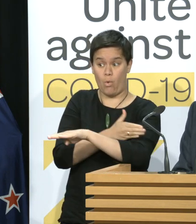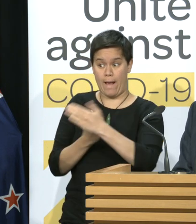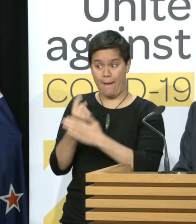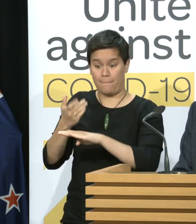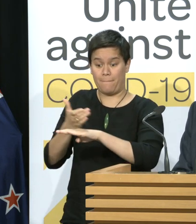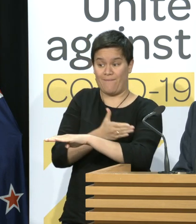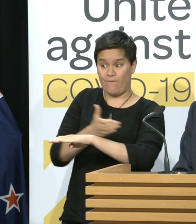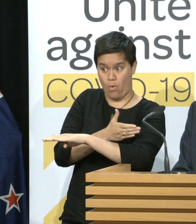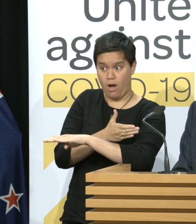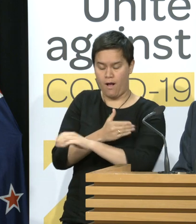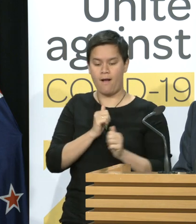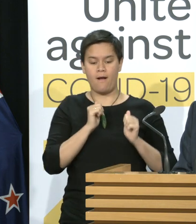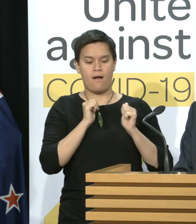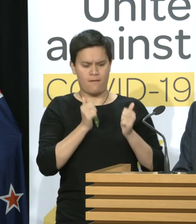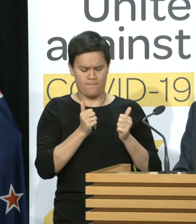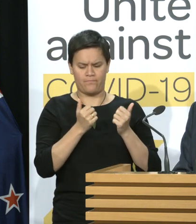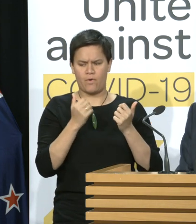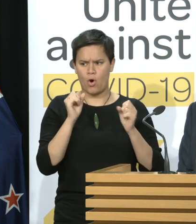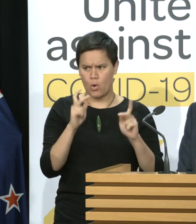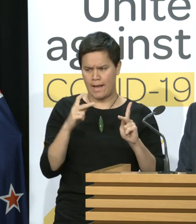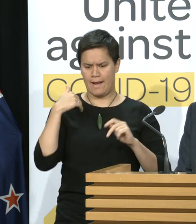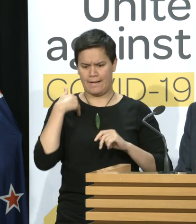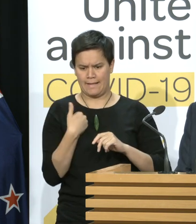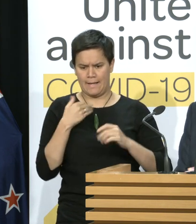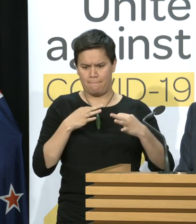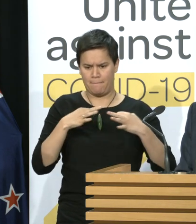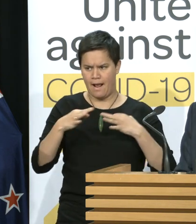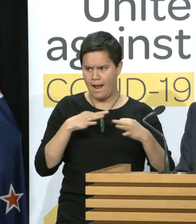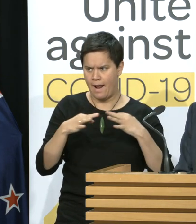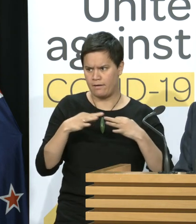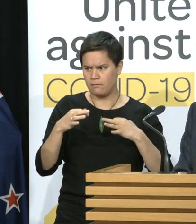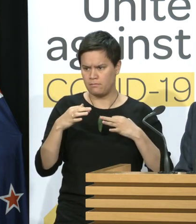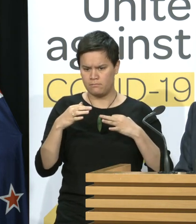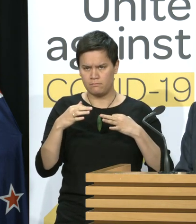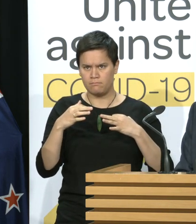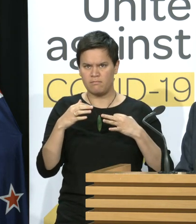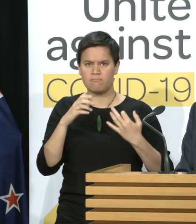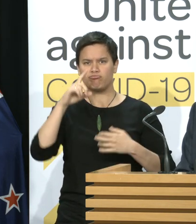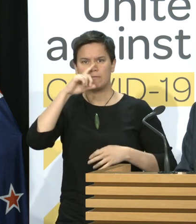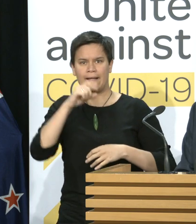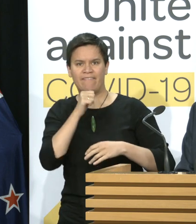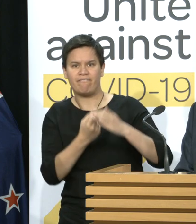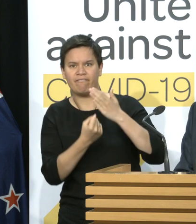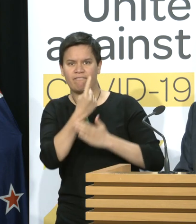In the end, the August outbreak tested our systems pretty thoroughly. But we have always been looking at how